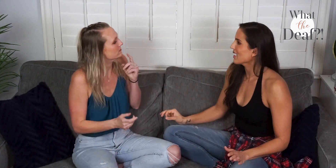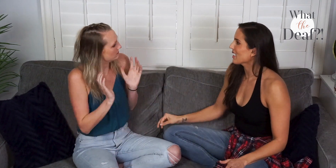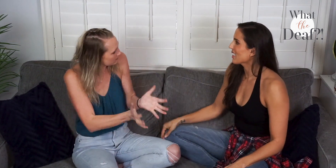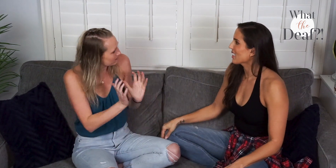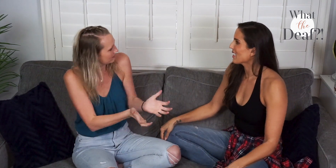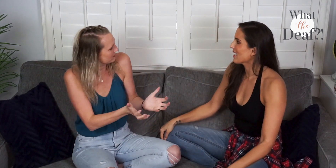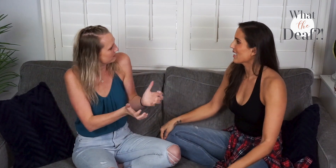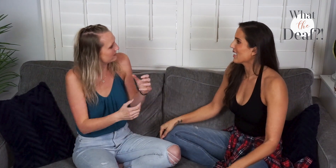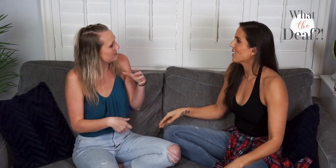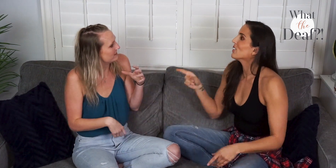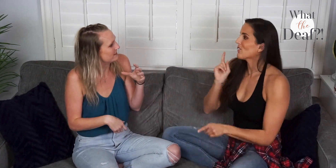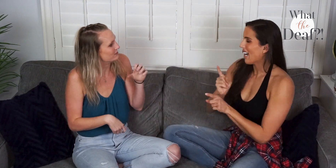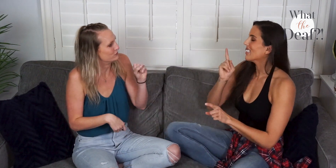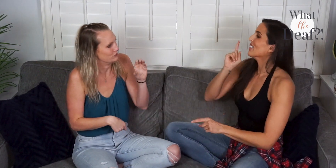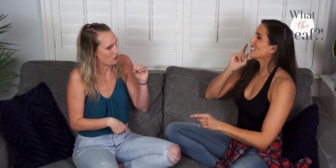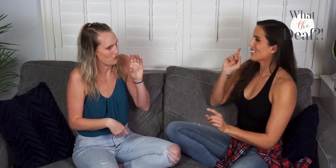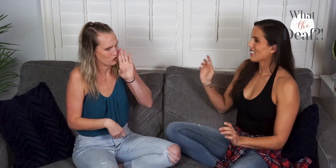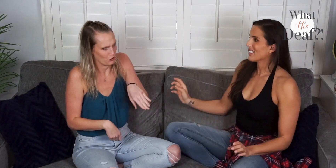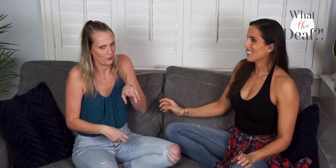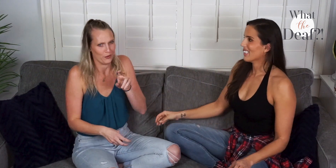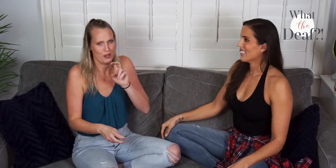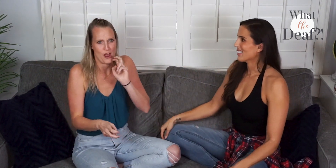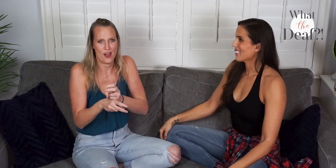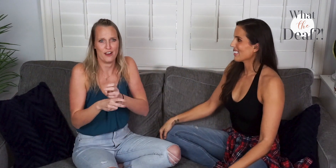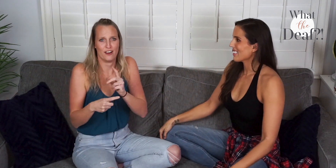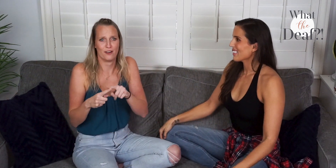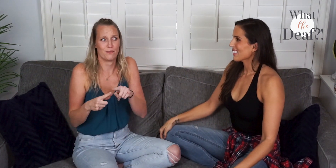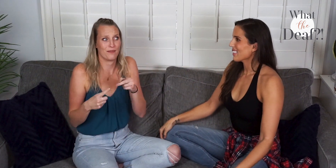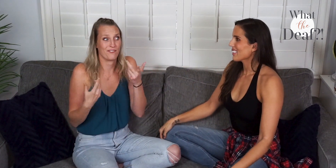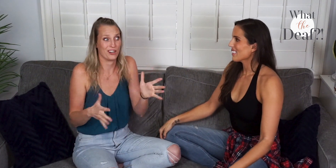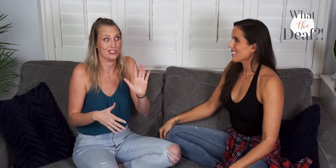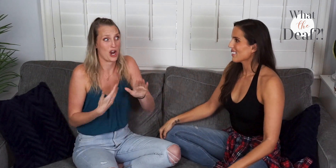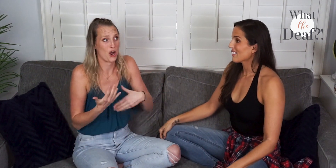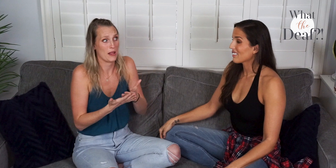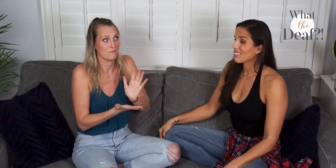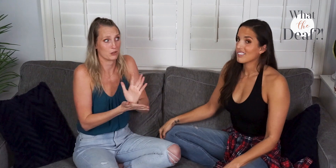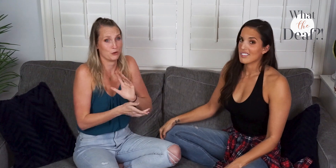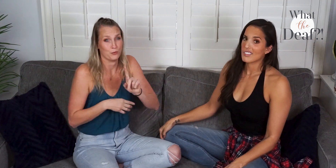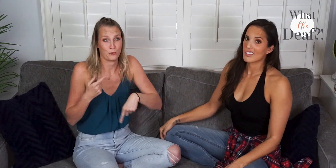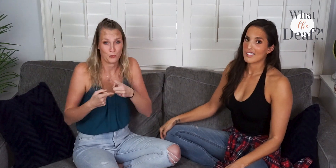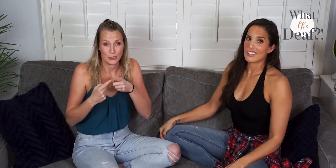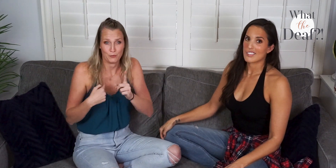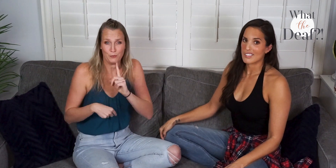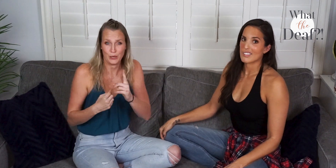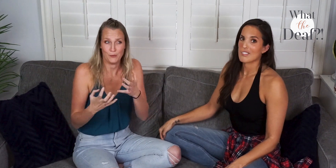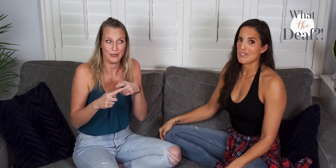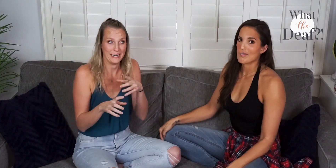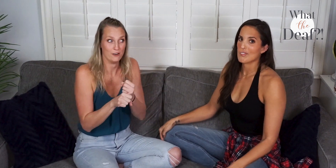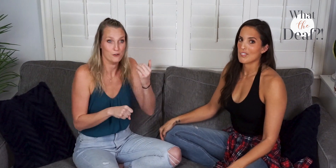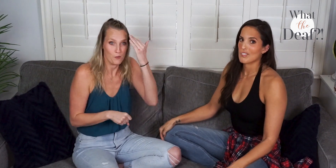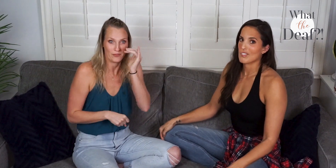But you said you guys wanted to chat. - Right? And so I know that it's hard to finish an entire movie when you really wanna sit there